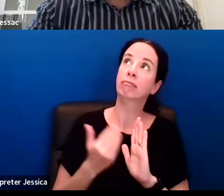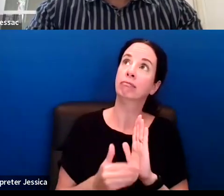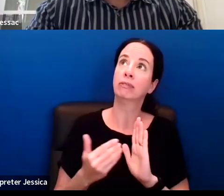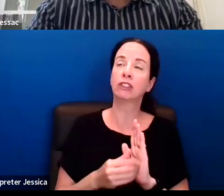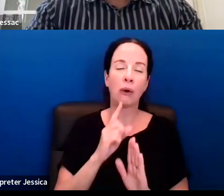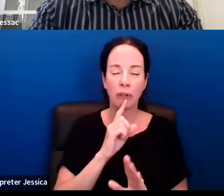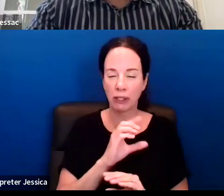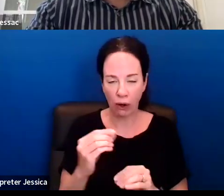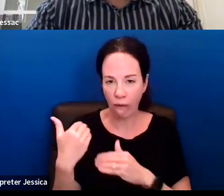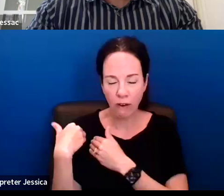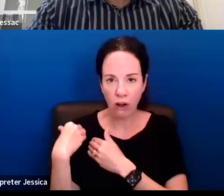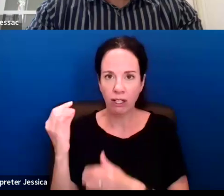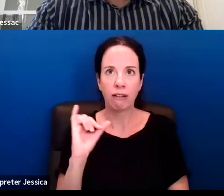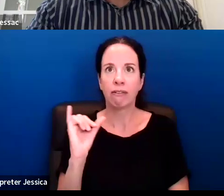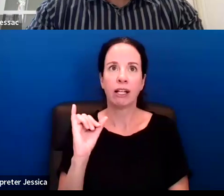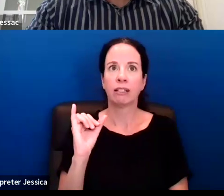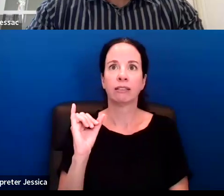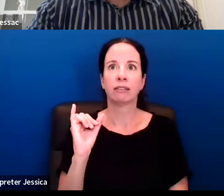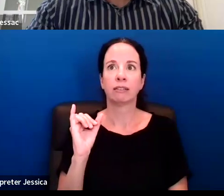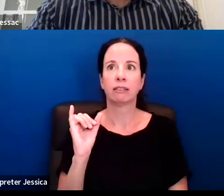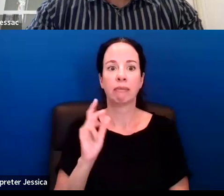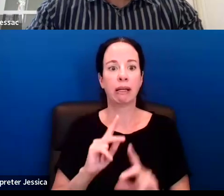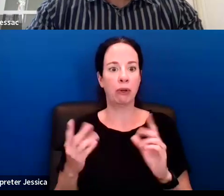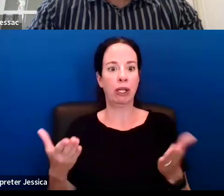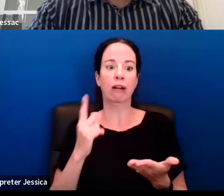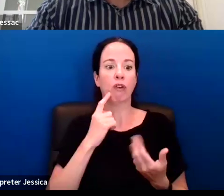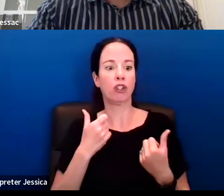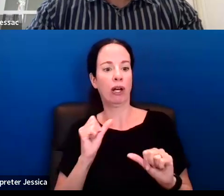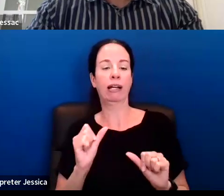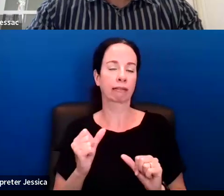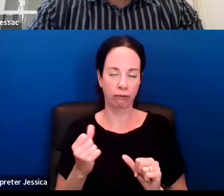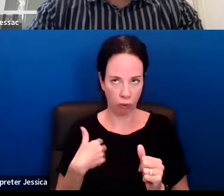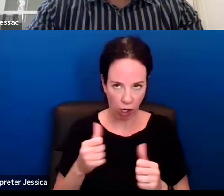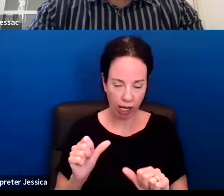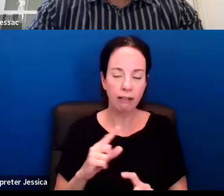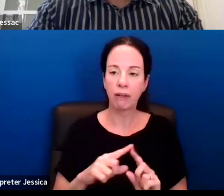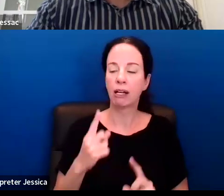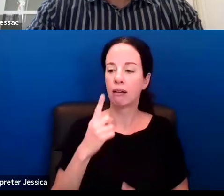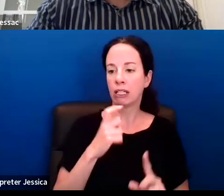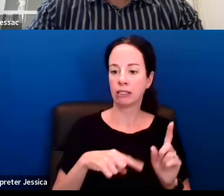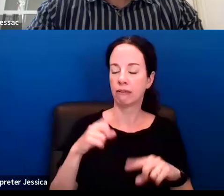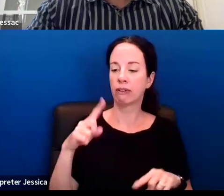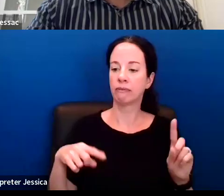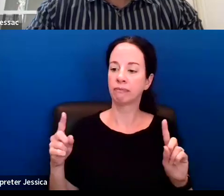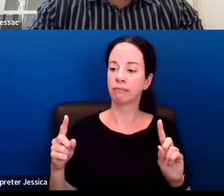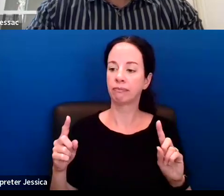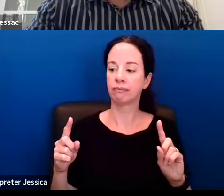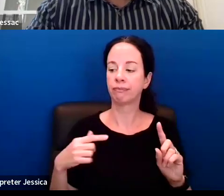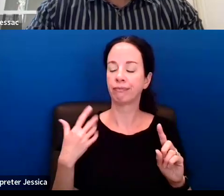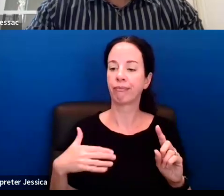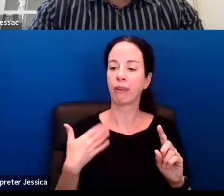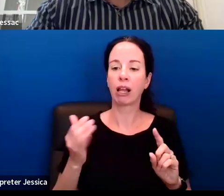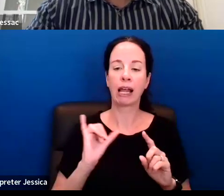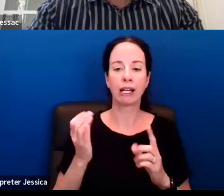of, of, folks here for trying is that, given the variability of service coverage in certain areas,